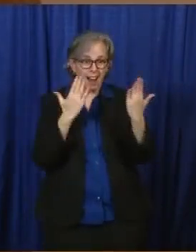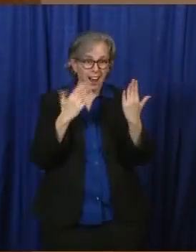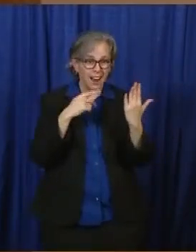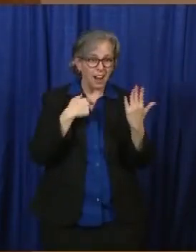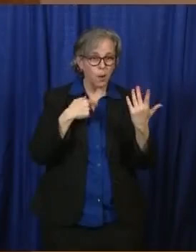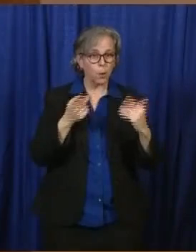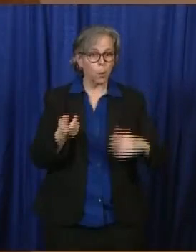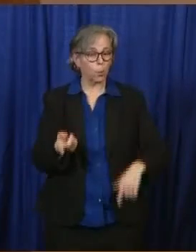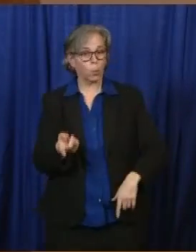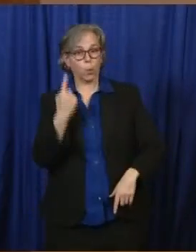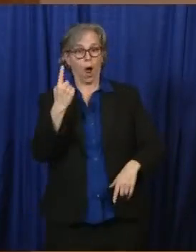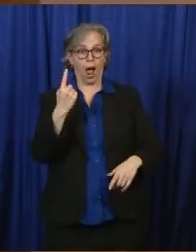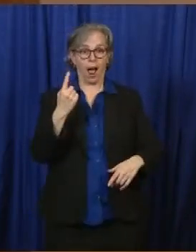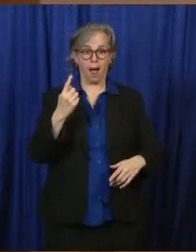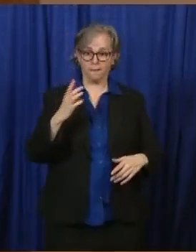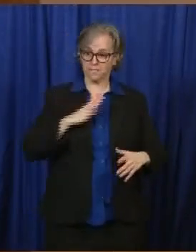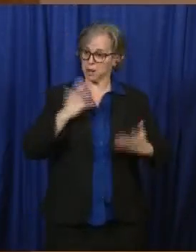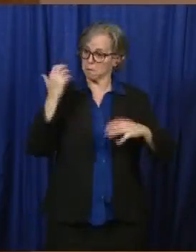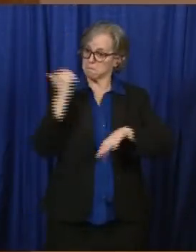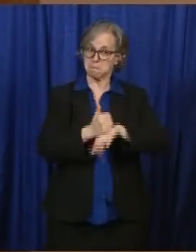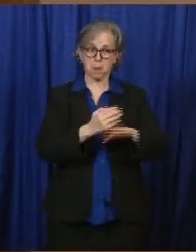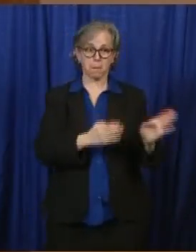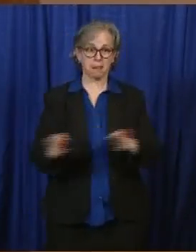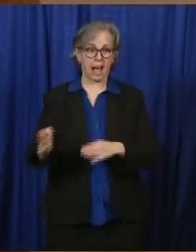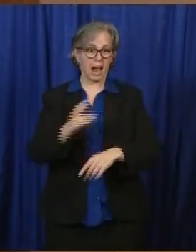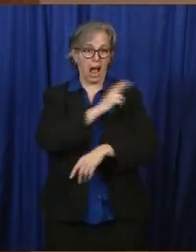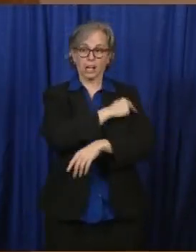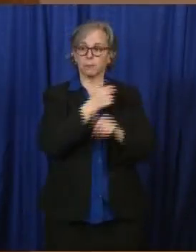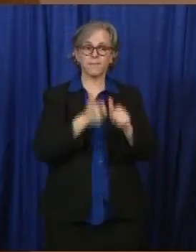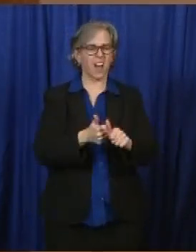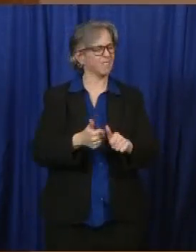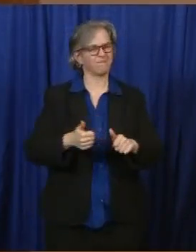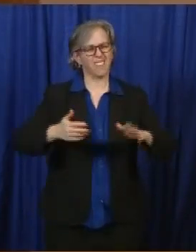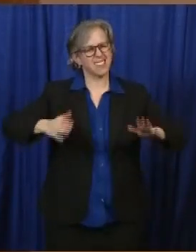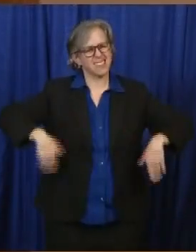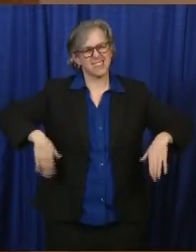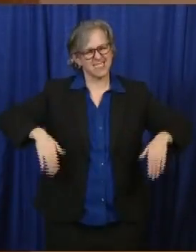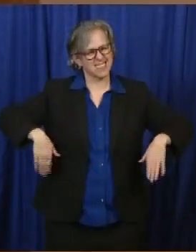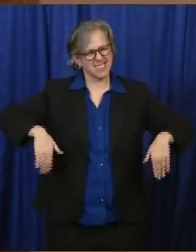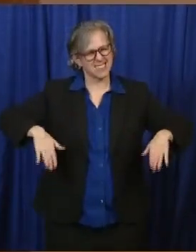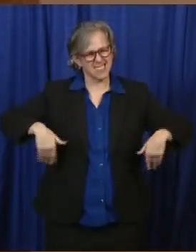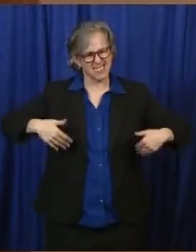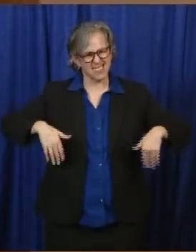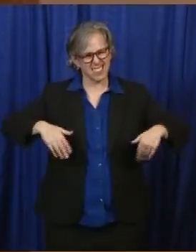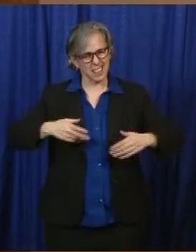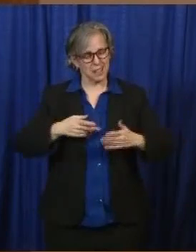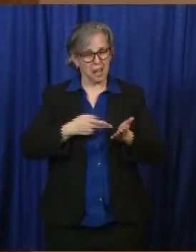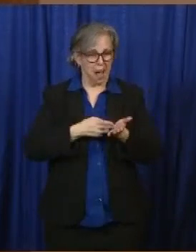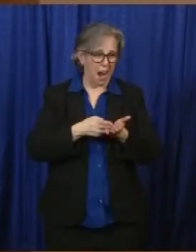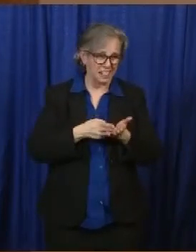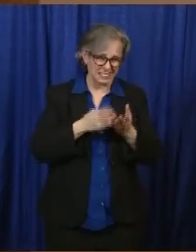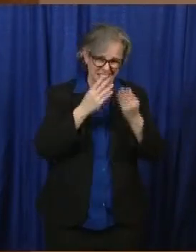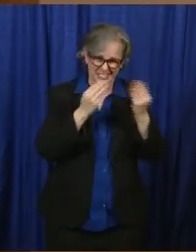TALKED A LITTLE BIT ABOUT REGIONAL PLANS. I THINK THAT SOUNDS LIKE A VERY CONCRETE THING LIKE THERE IS THIS ONE